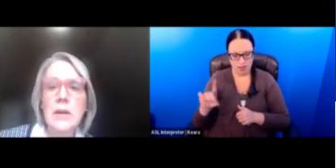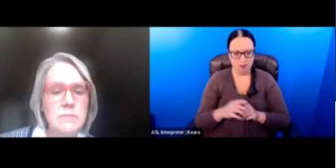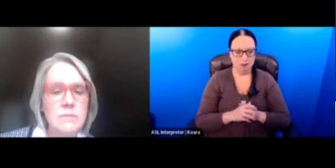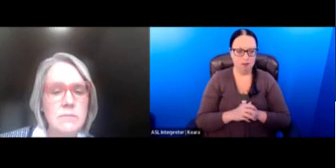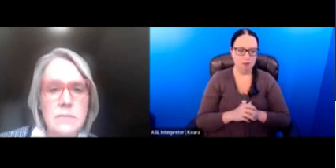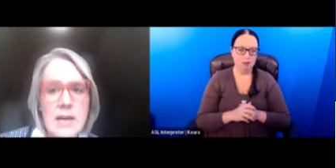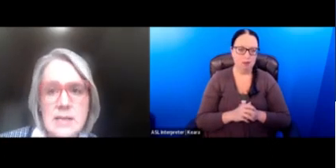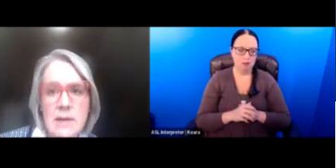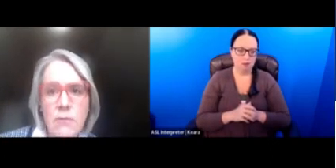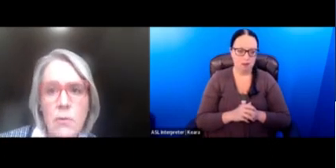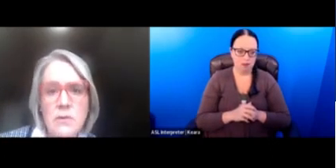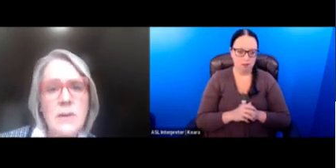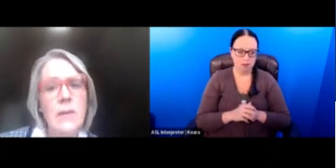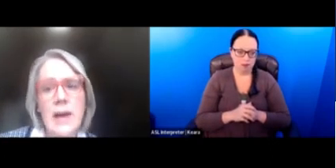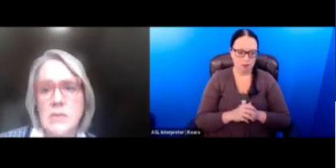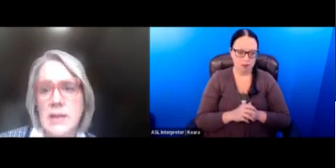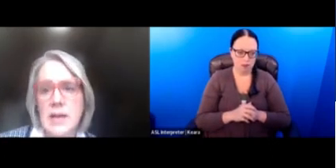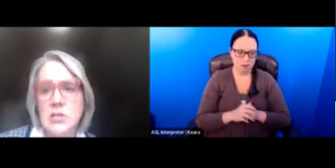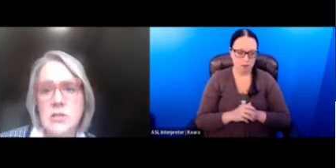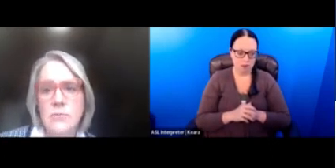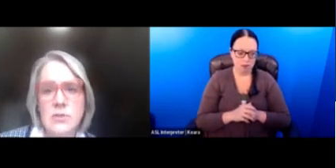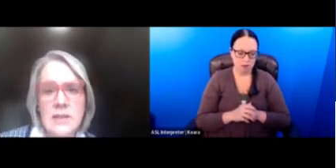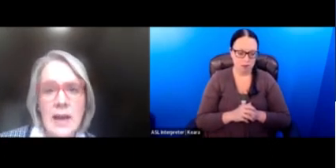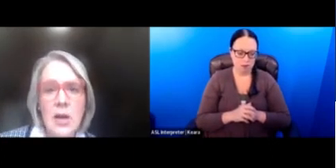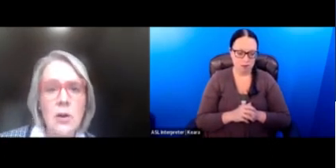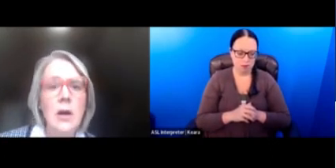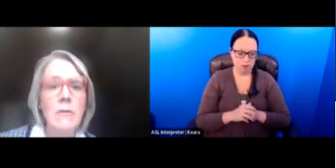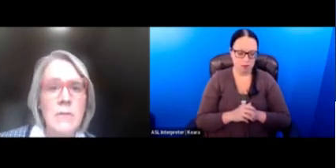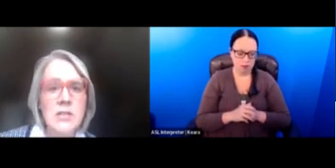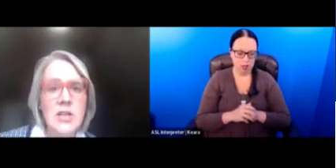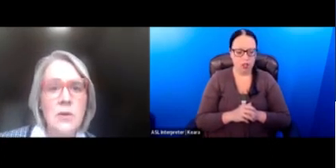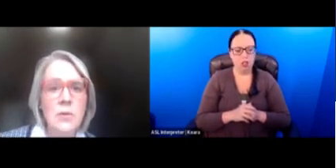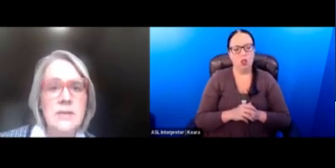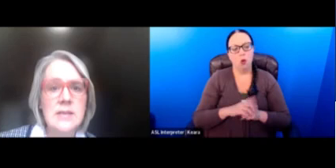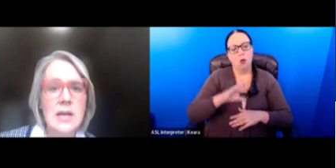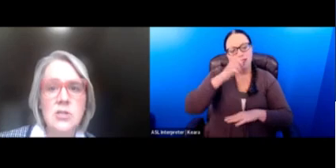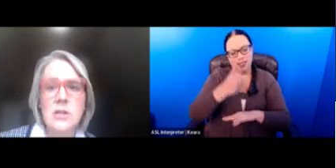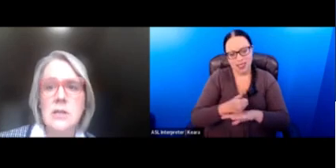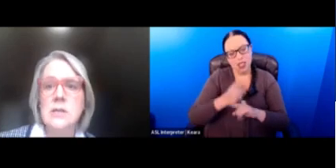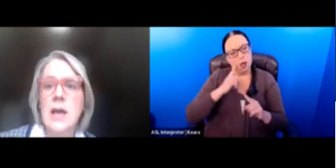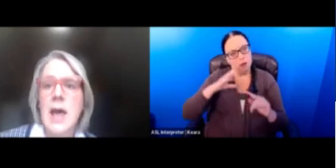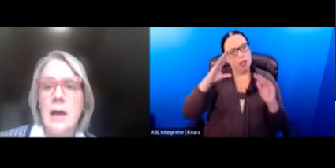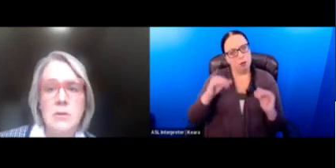which is that Department of intellectual developmental disabilities regarding the